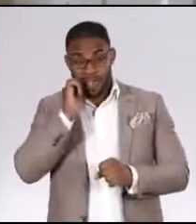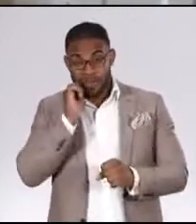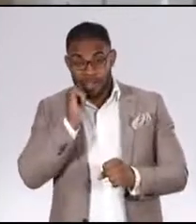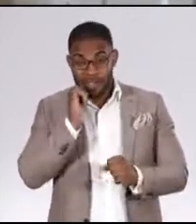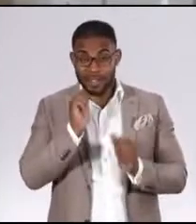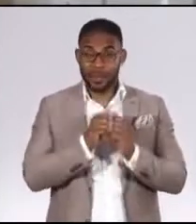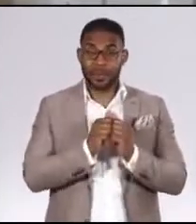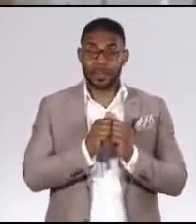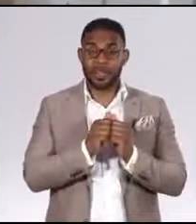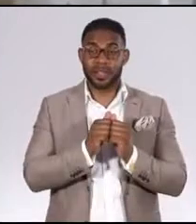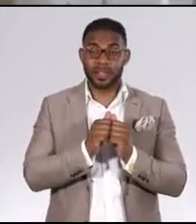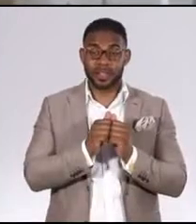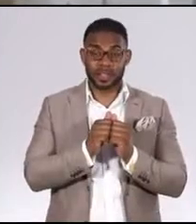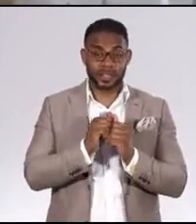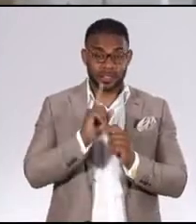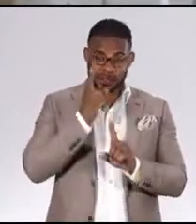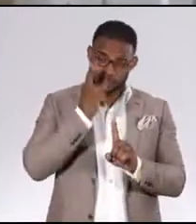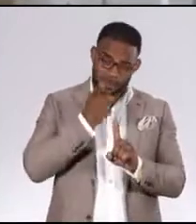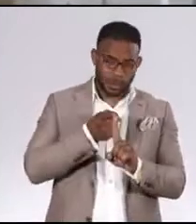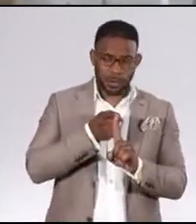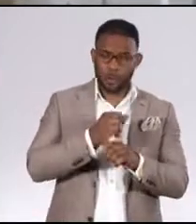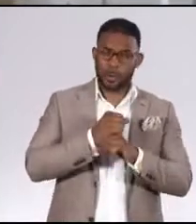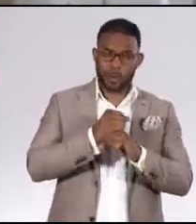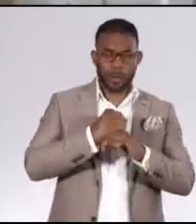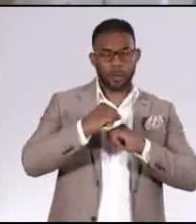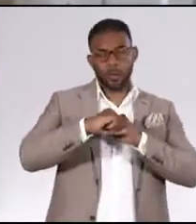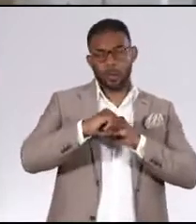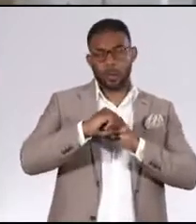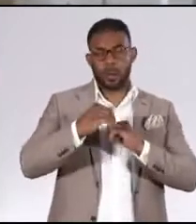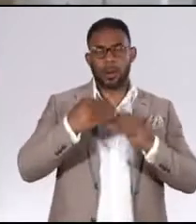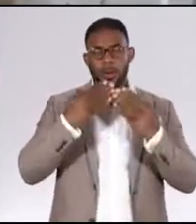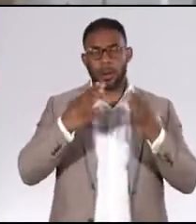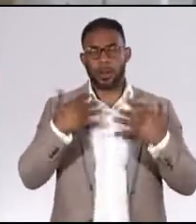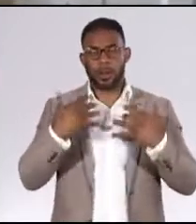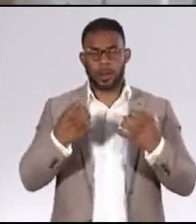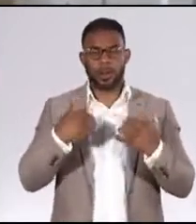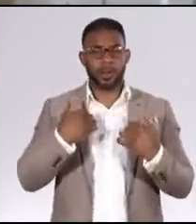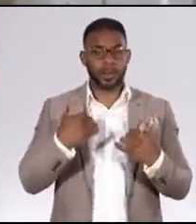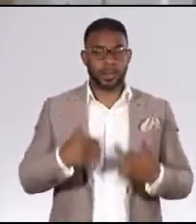uh the singular goal of protecting and promoting public health. um We exist